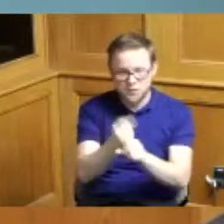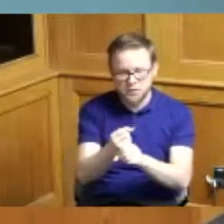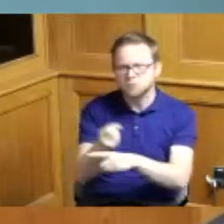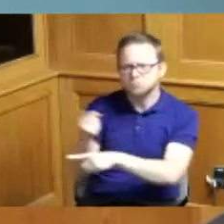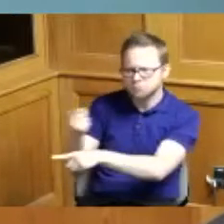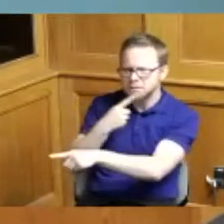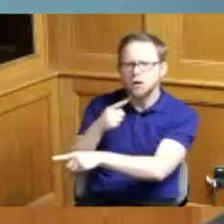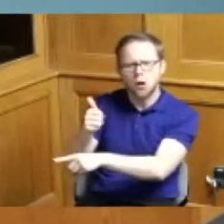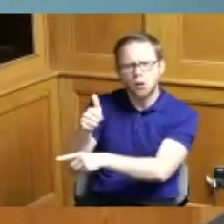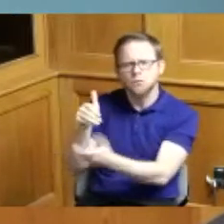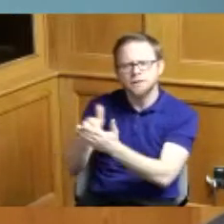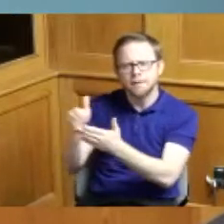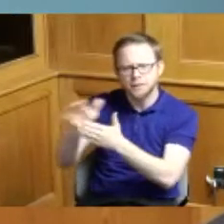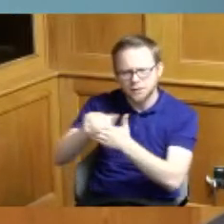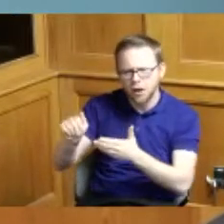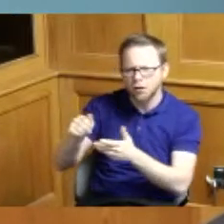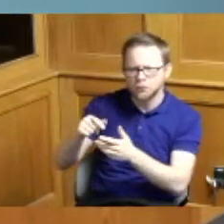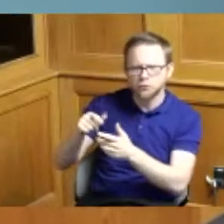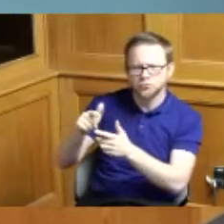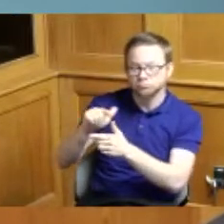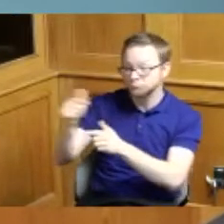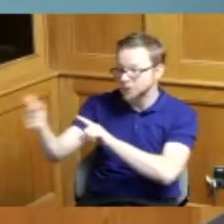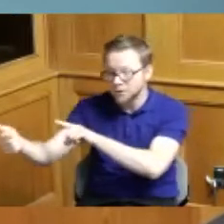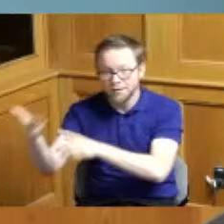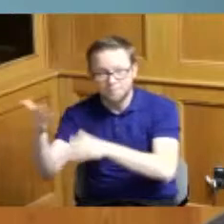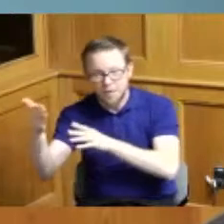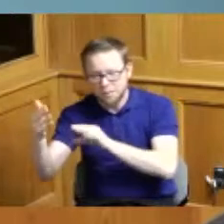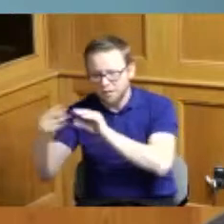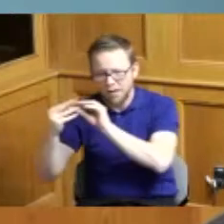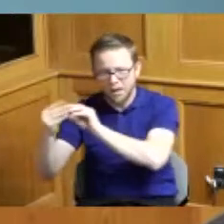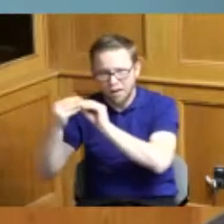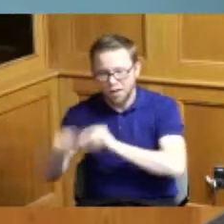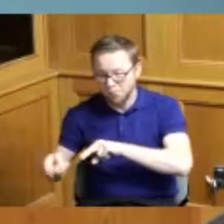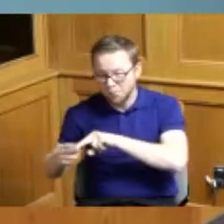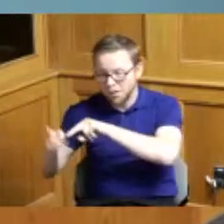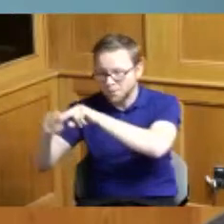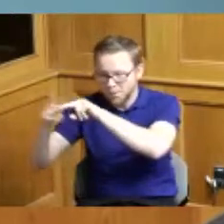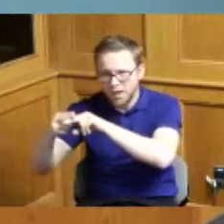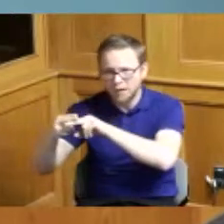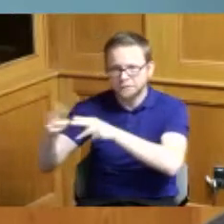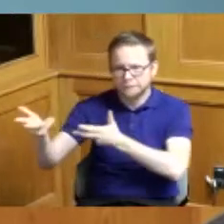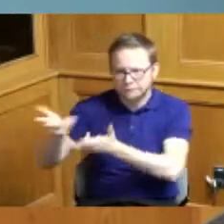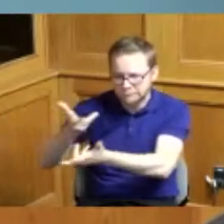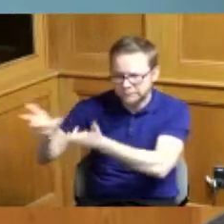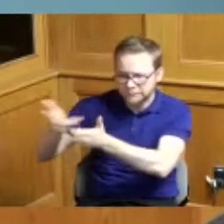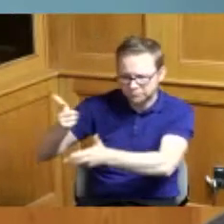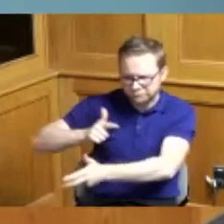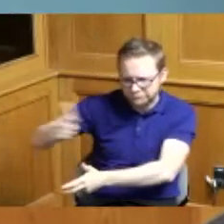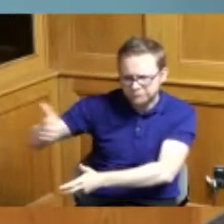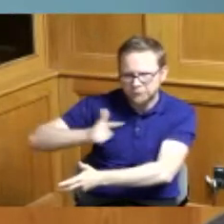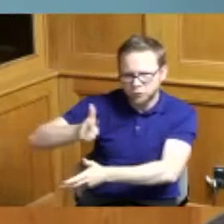with a little more at that point as a board we have to decide uh how far are we going to go